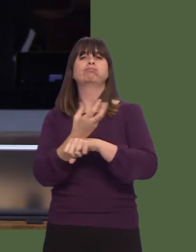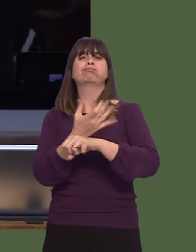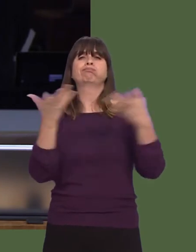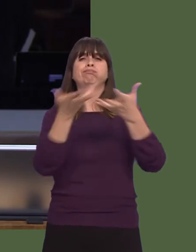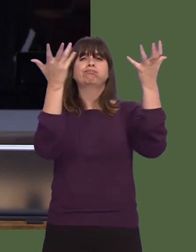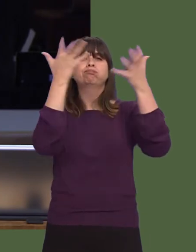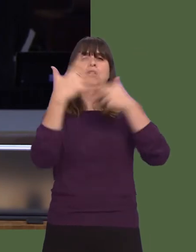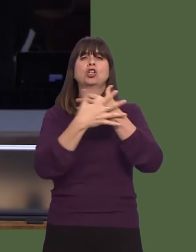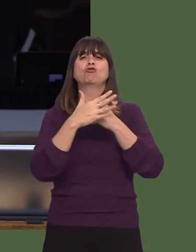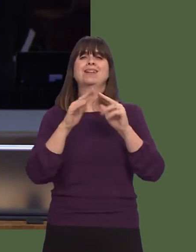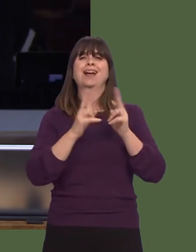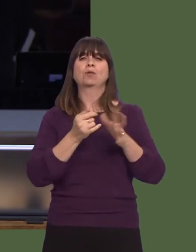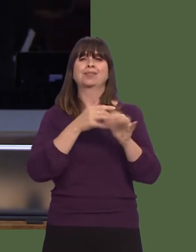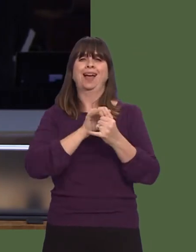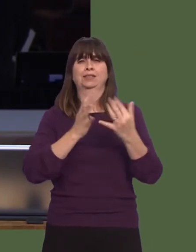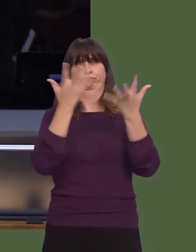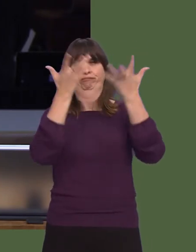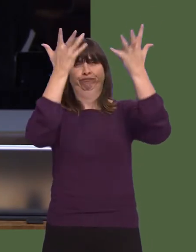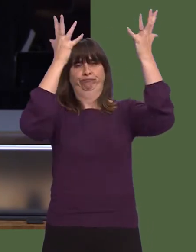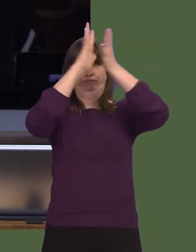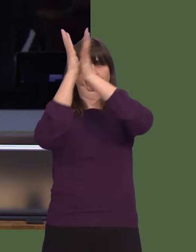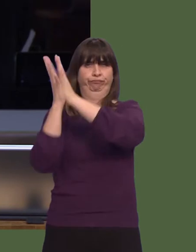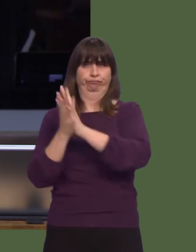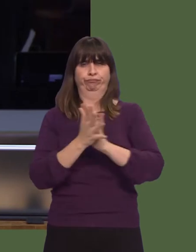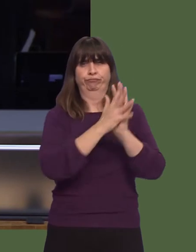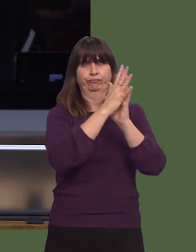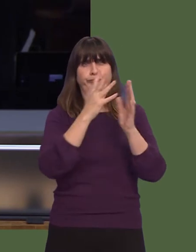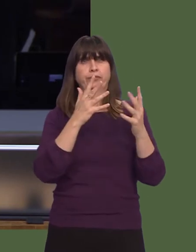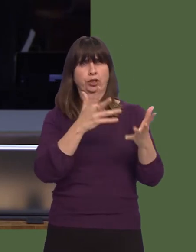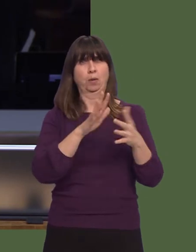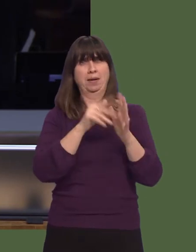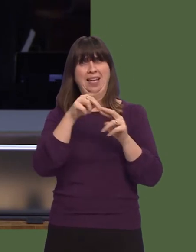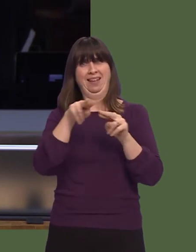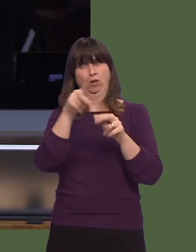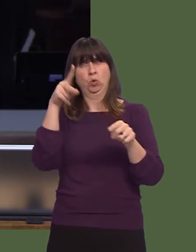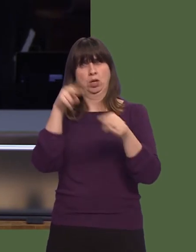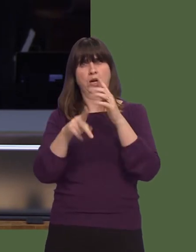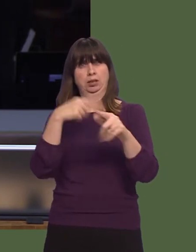really seem to fit in with the other enthusiasms of the Labour Party in relation to the protection